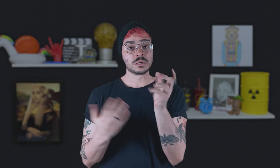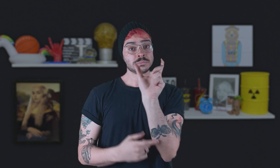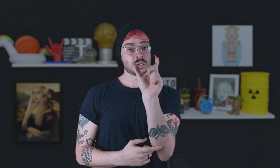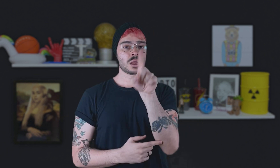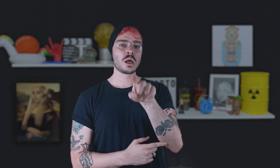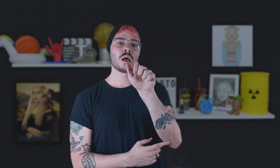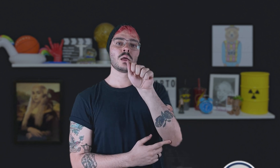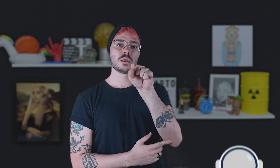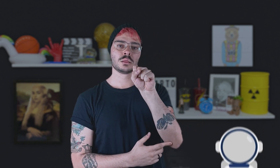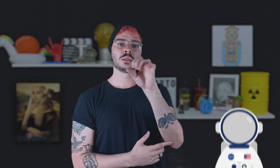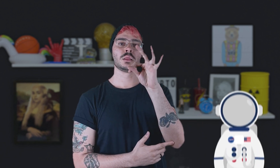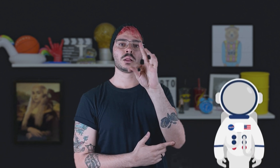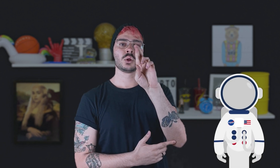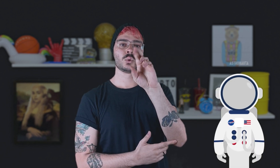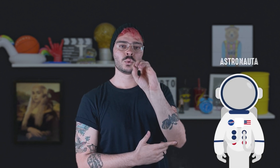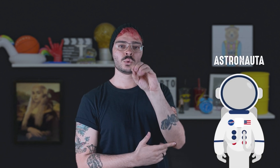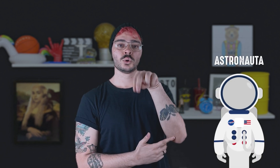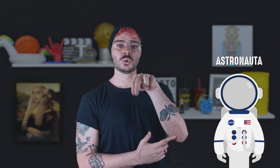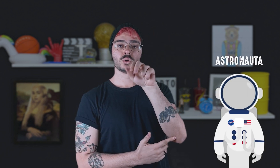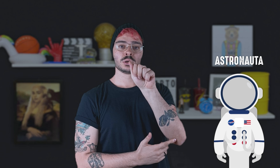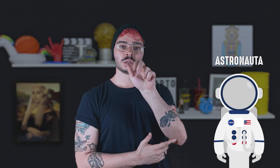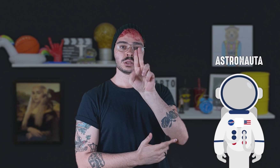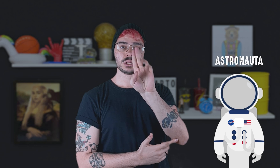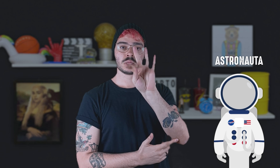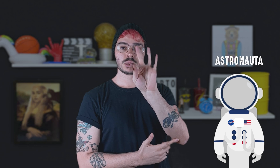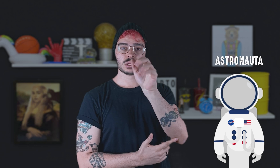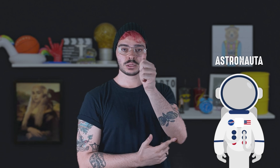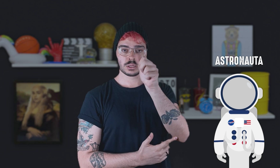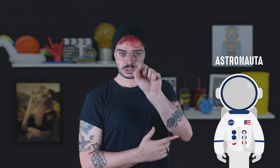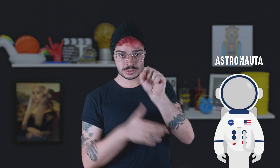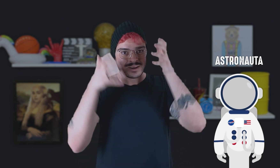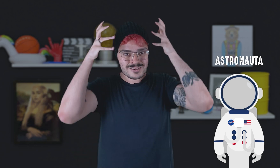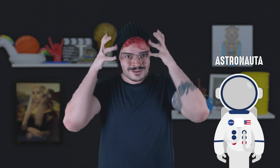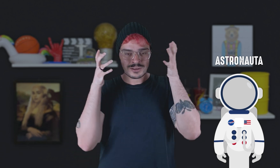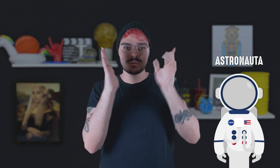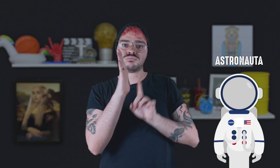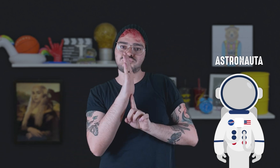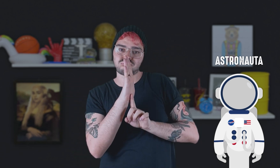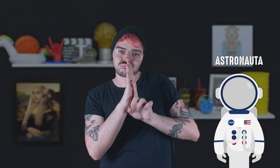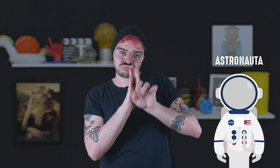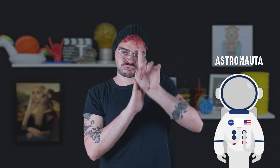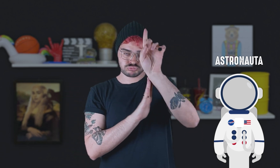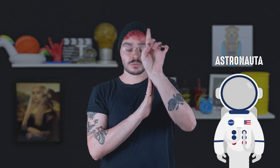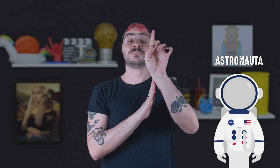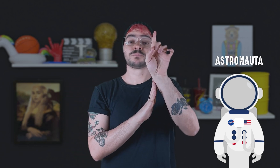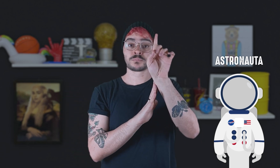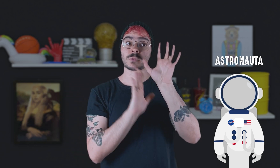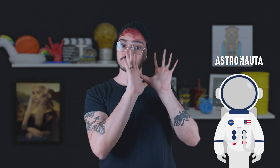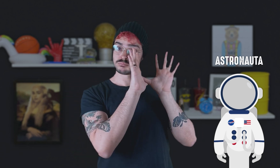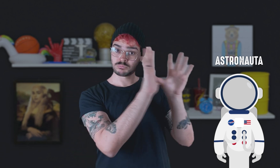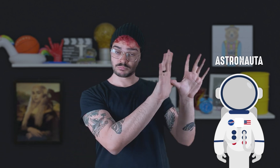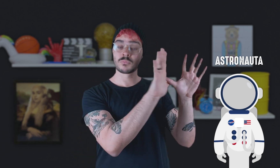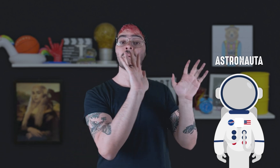astronauts,